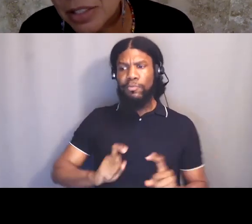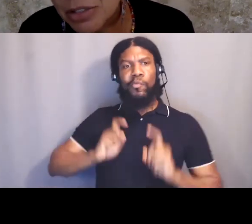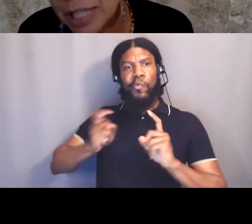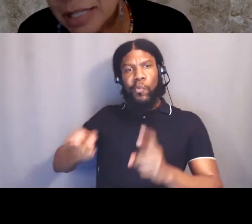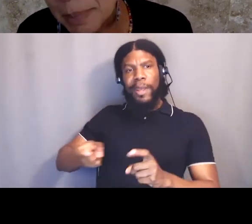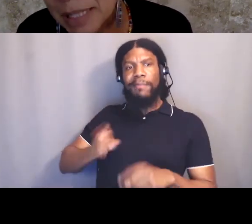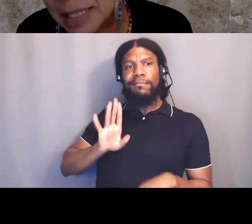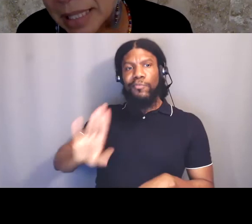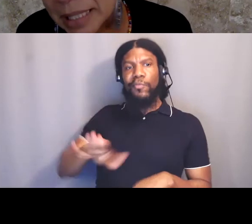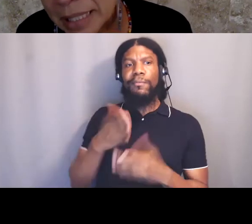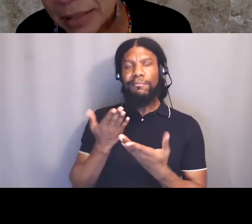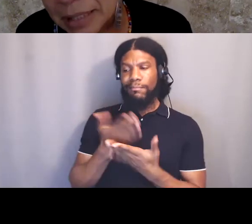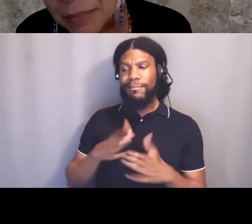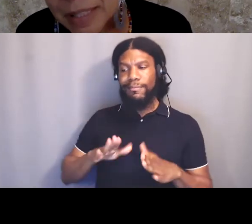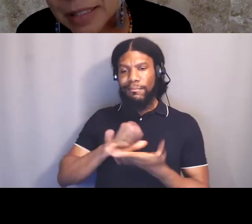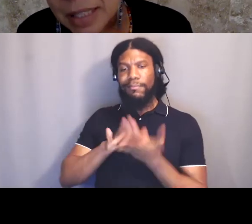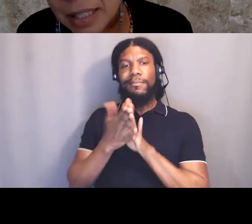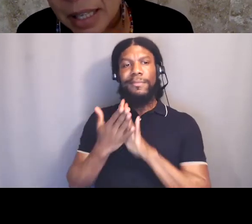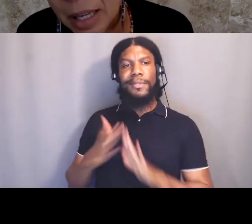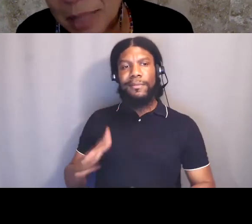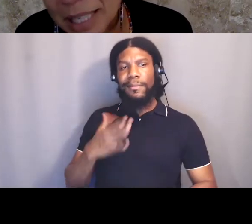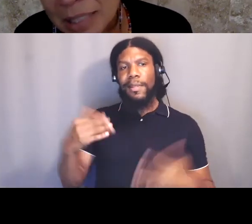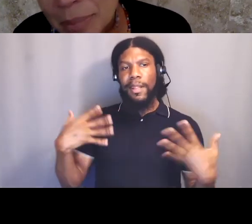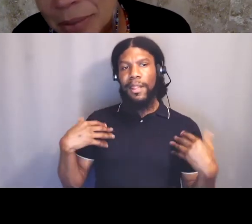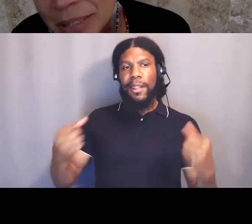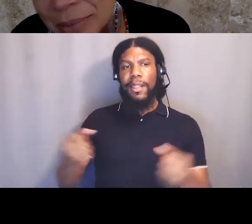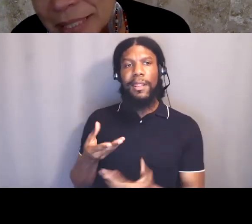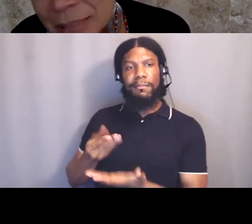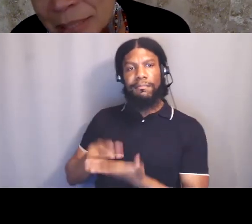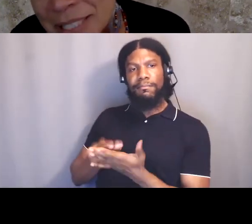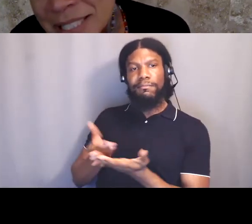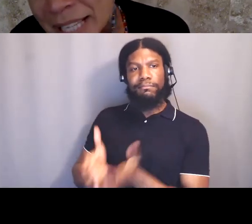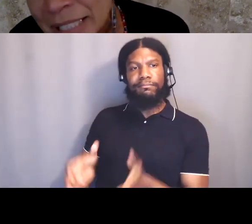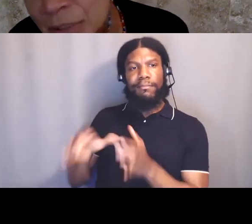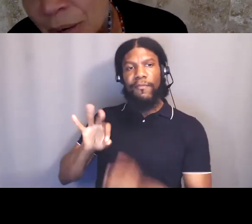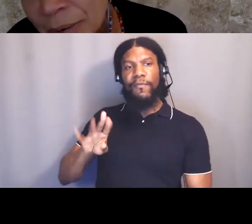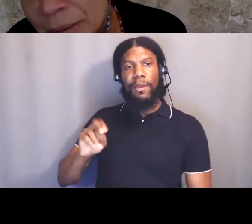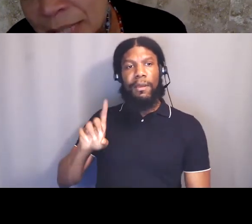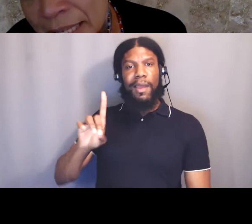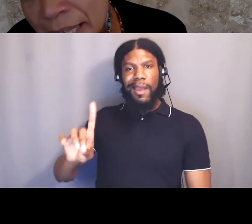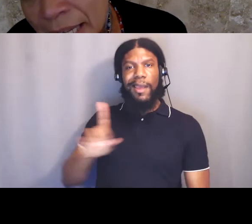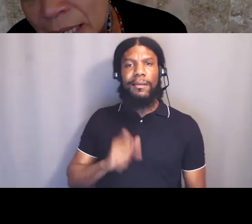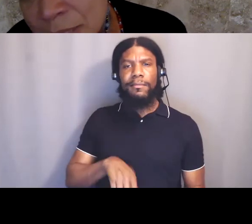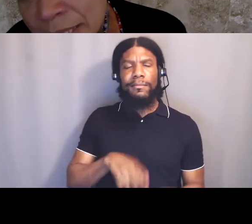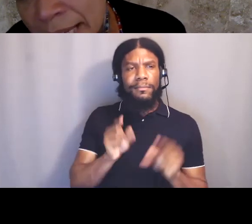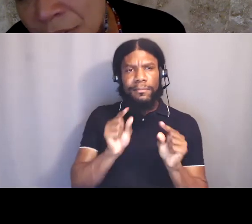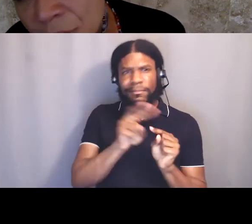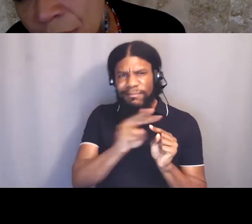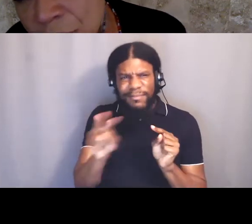So she has a peace and healing fund and I can barely read it, but it's tinyurl.com/darnellapeaceandhealing